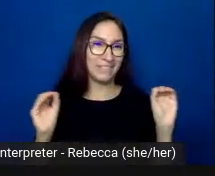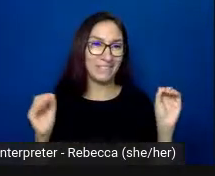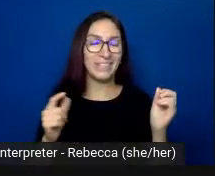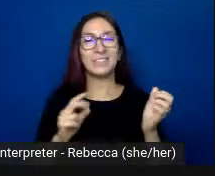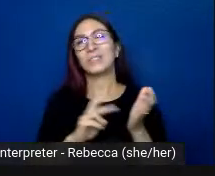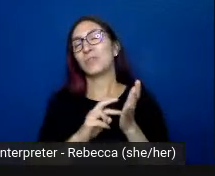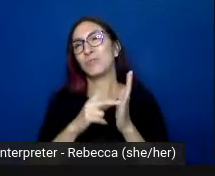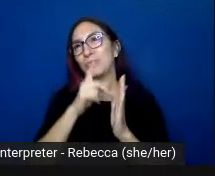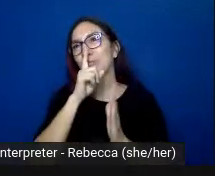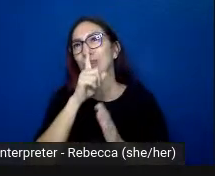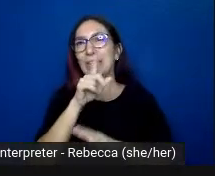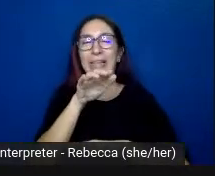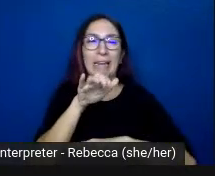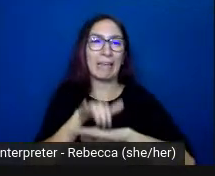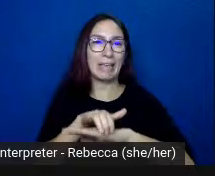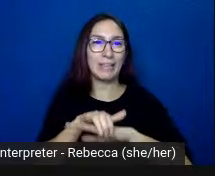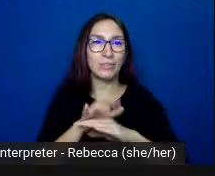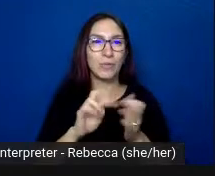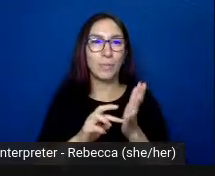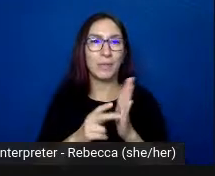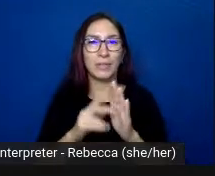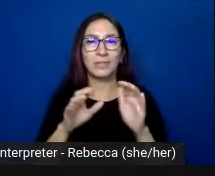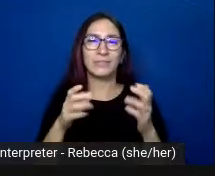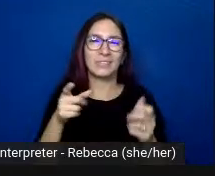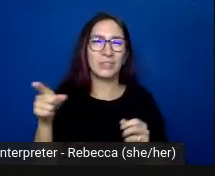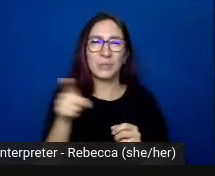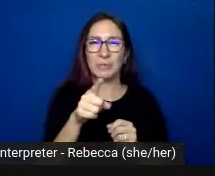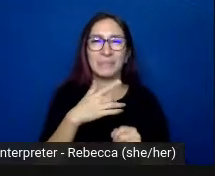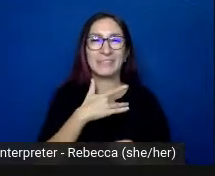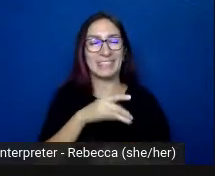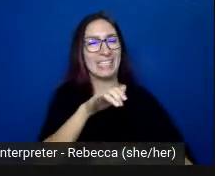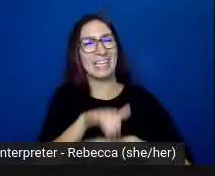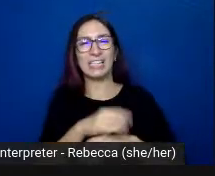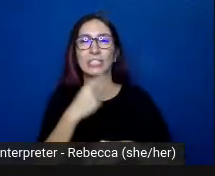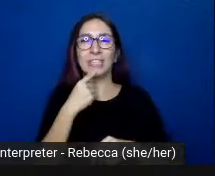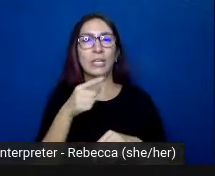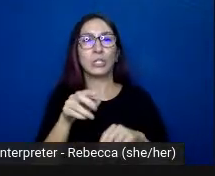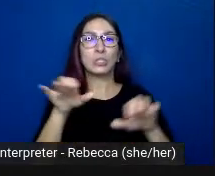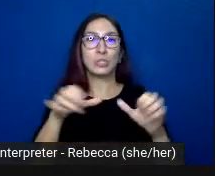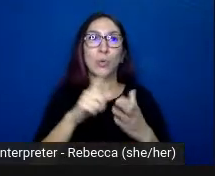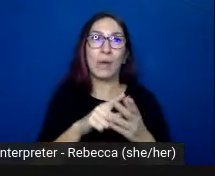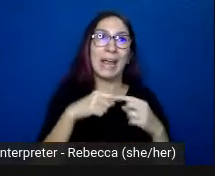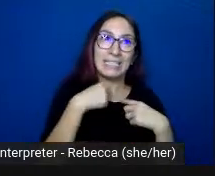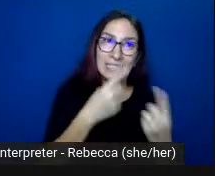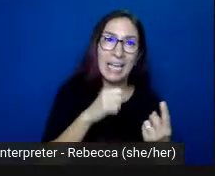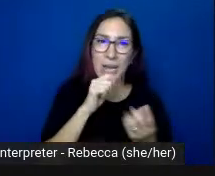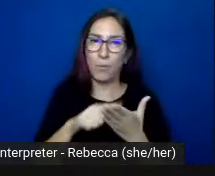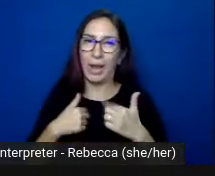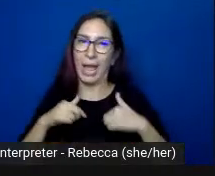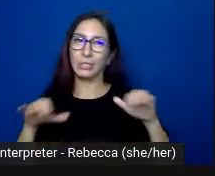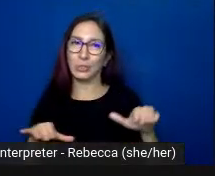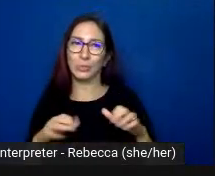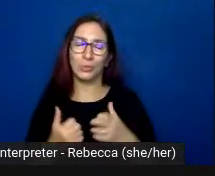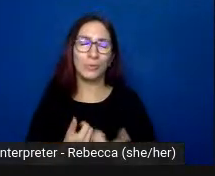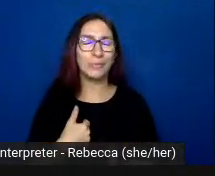I will say the translation. I saw tips and for me I don't have … English you